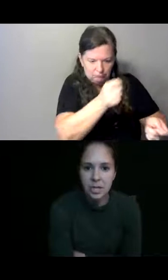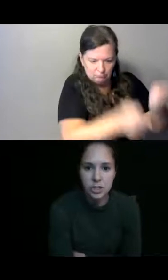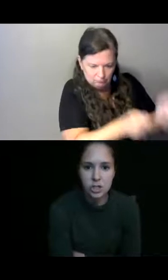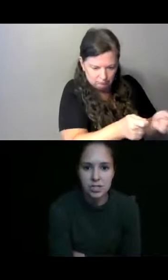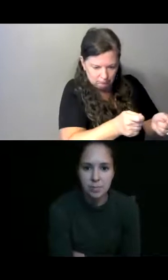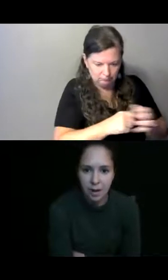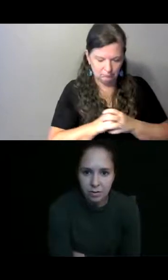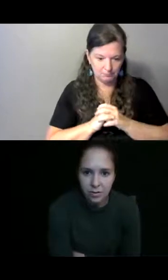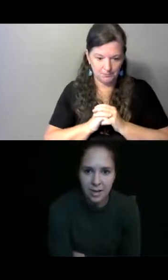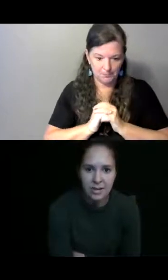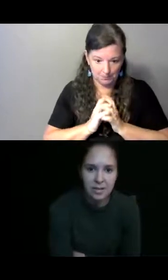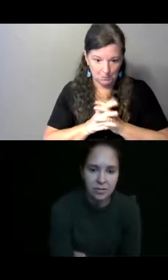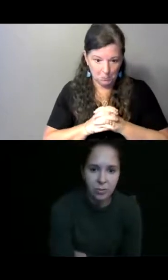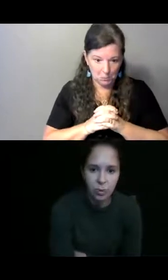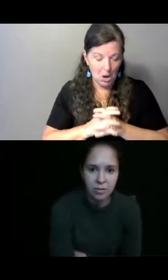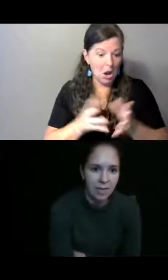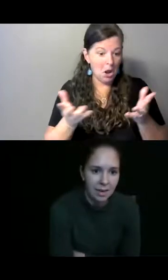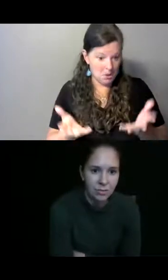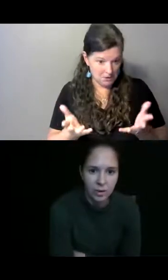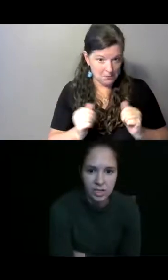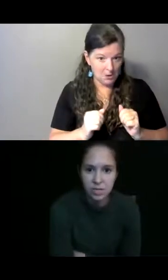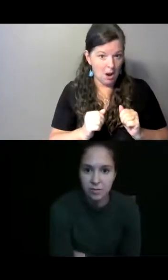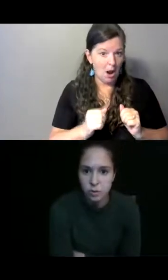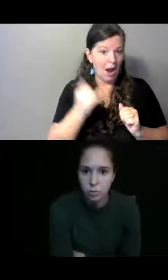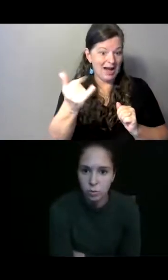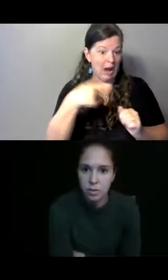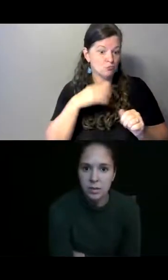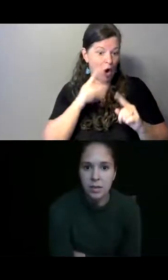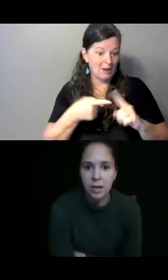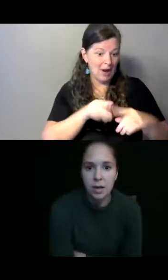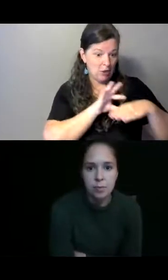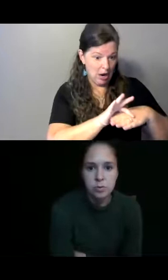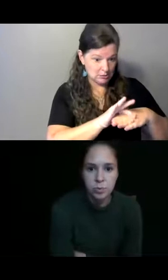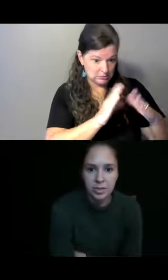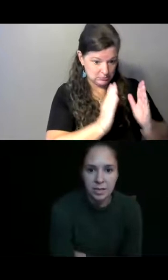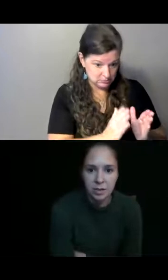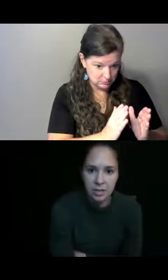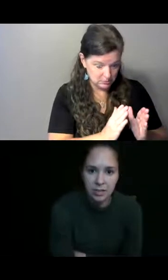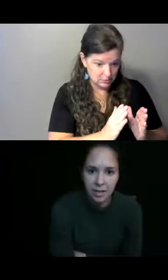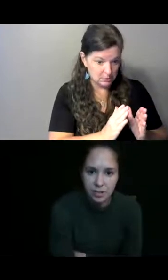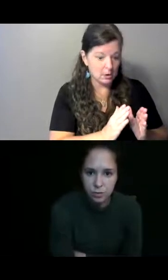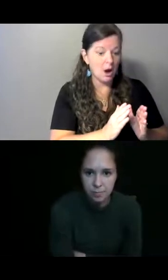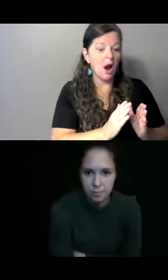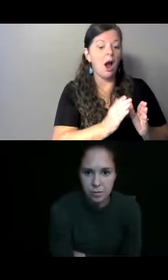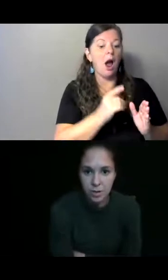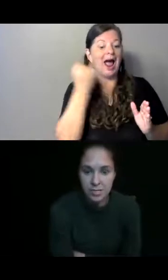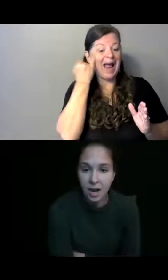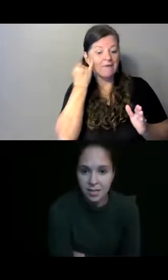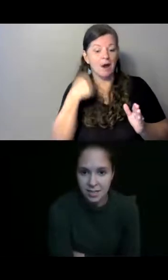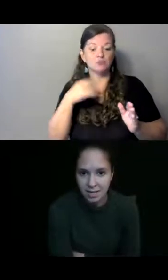It's just modified for that for each individual. Who's working in the classroom. So that's content.